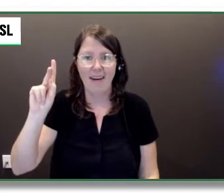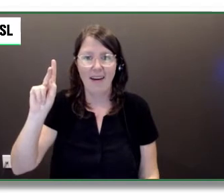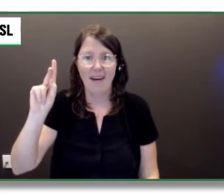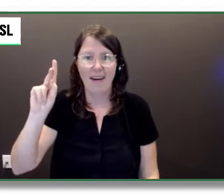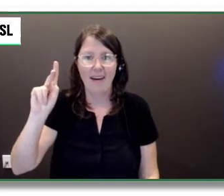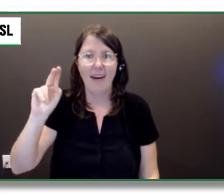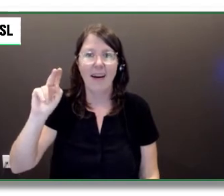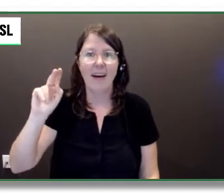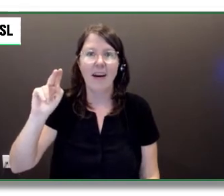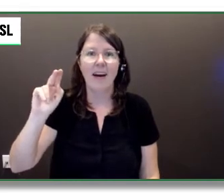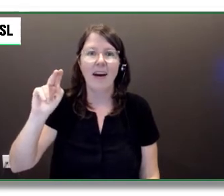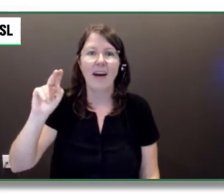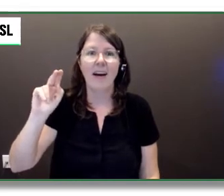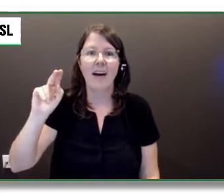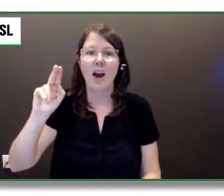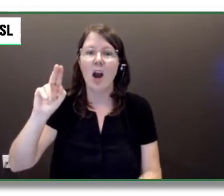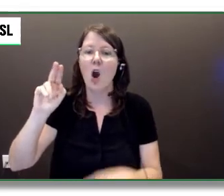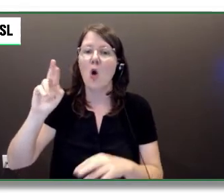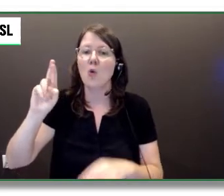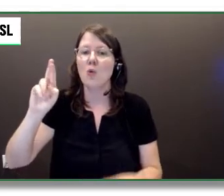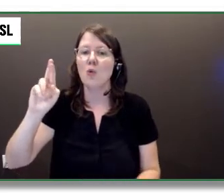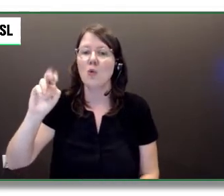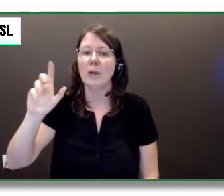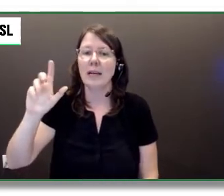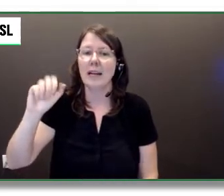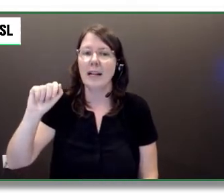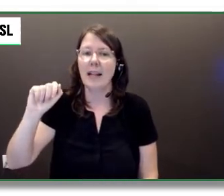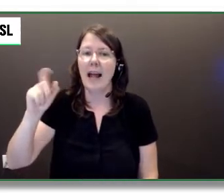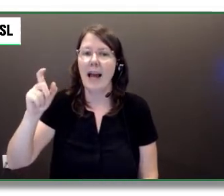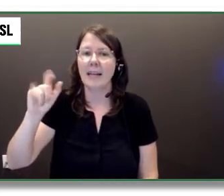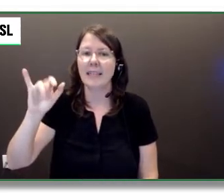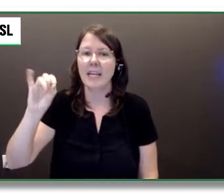better quality than the google ones I showed you before and if I scroll